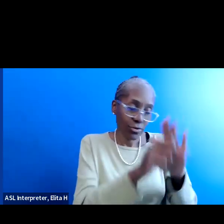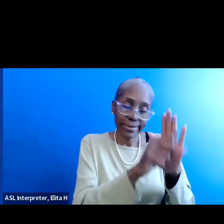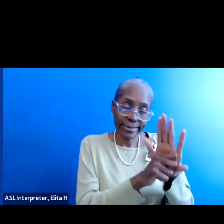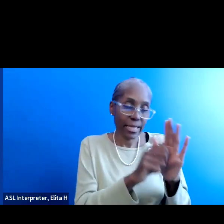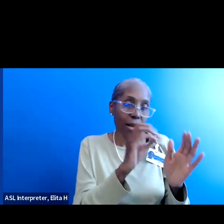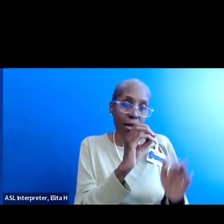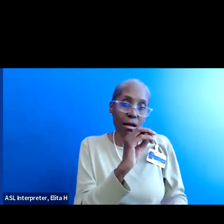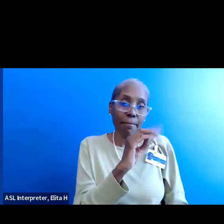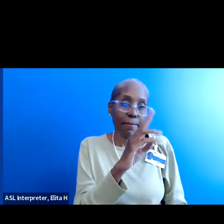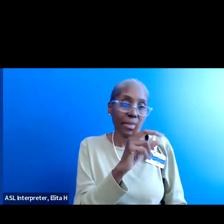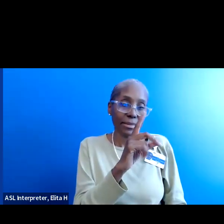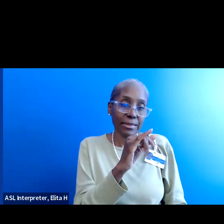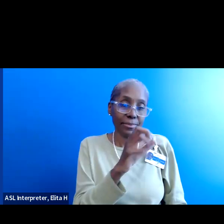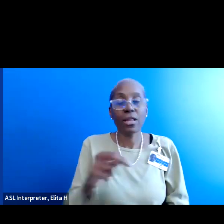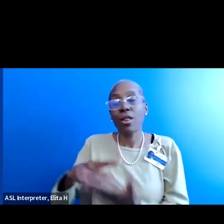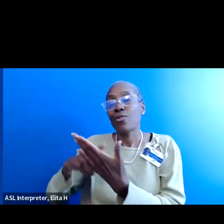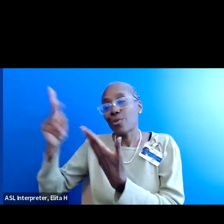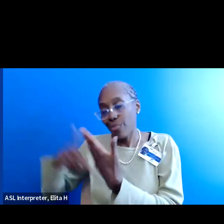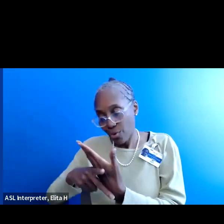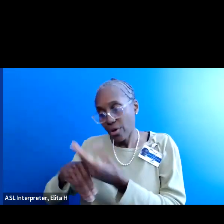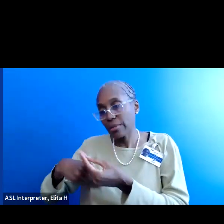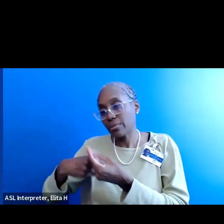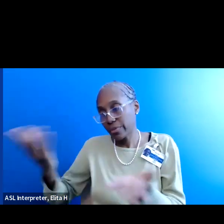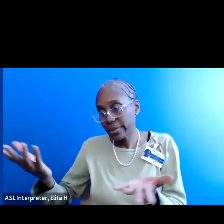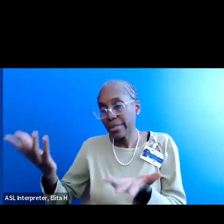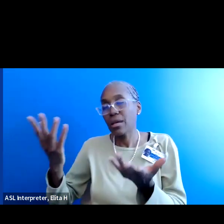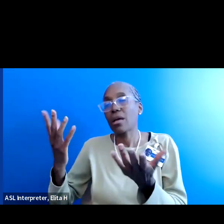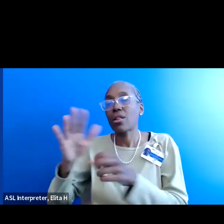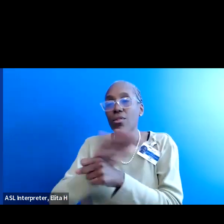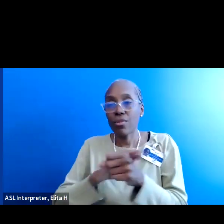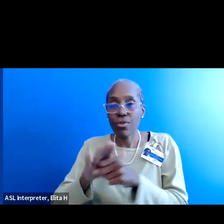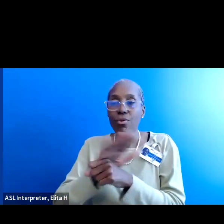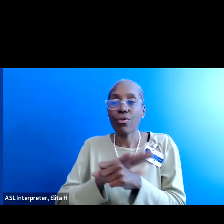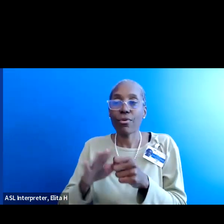Rather those programs are hosted in these local ombudsman, they're hosted